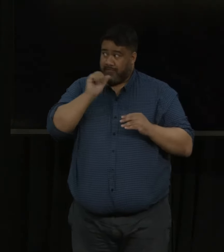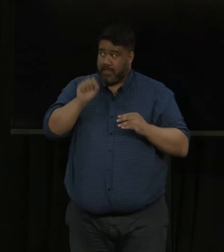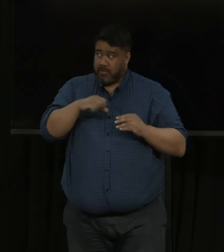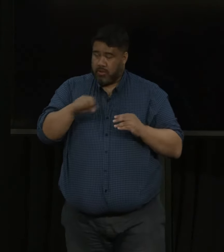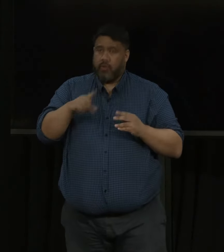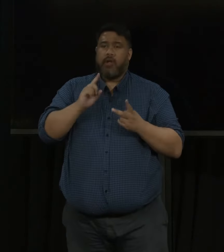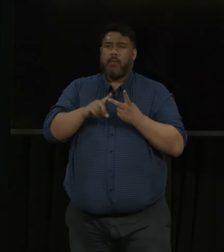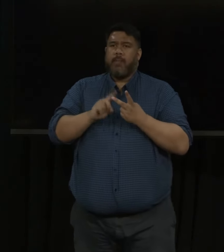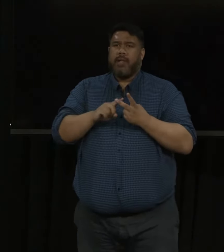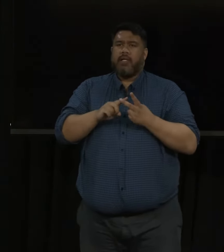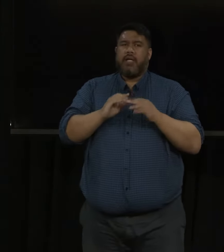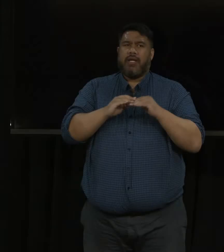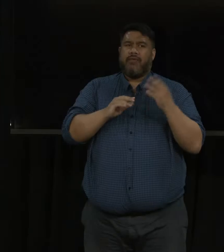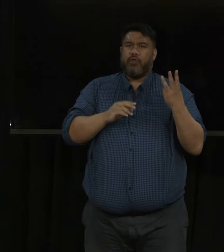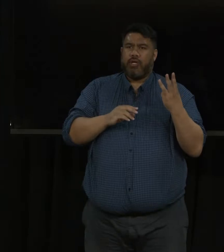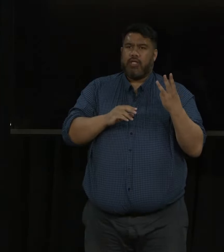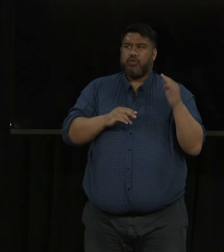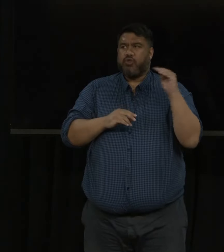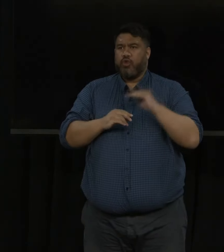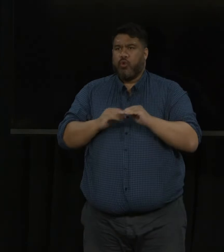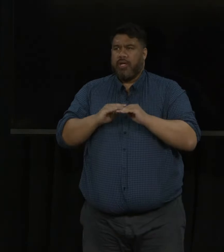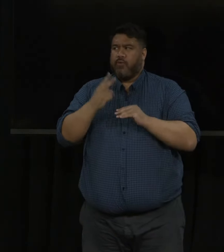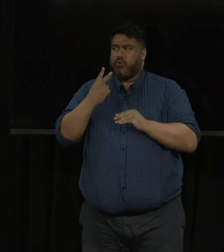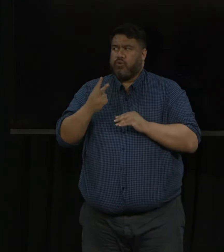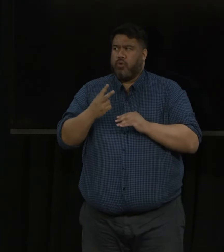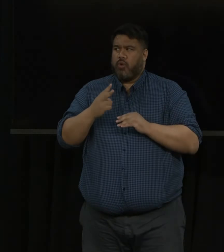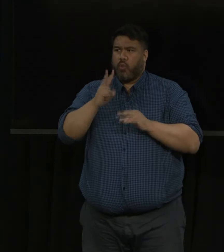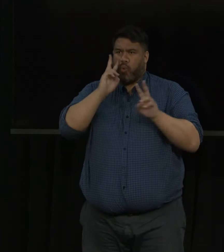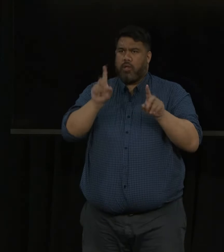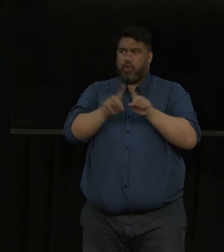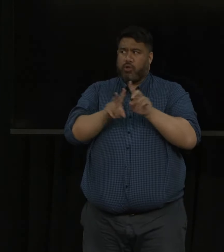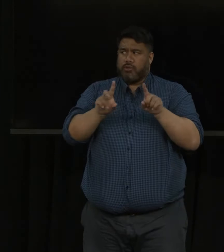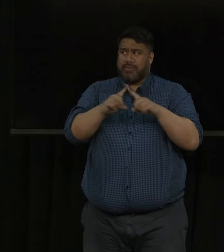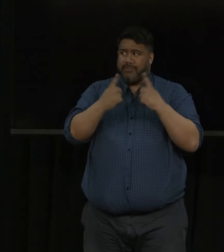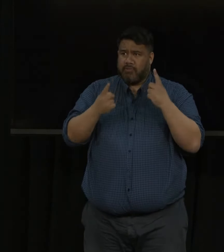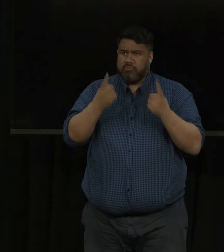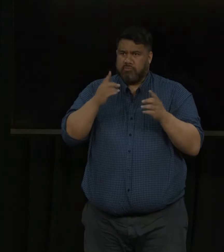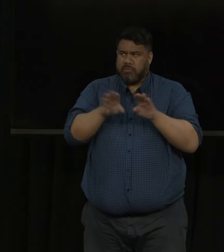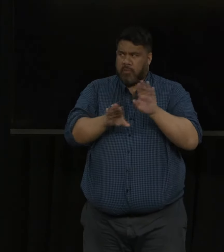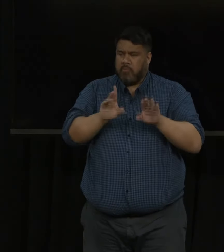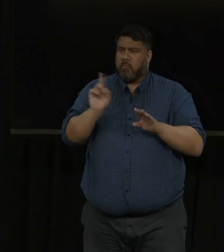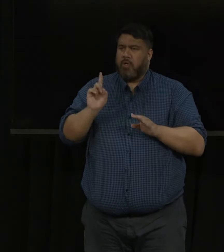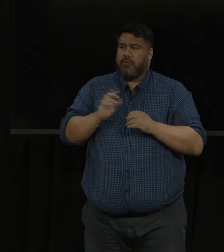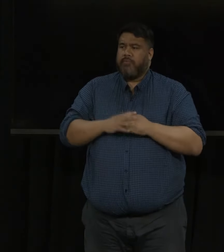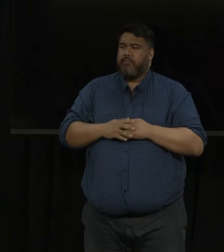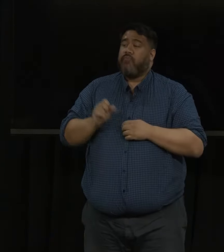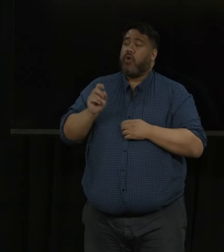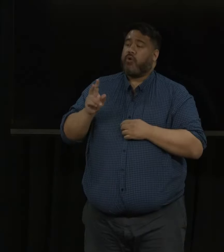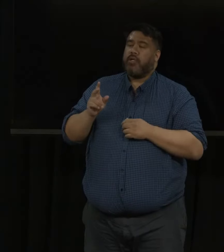population can you